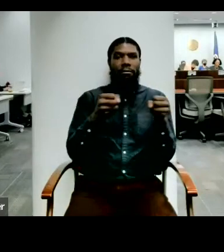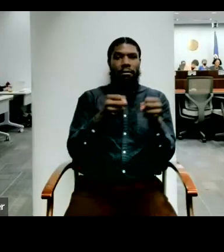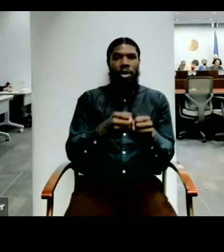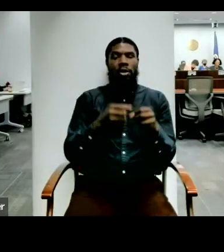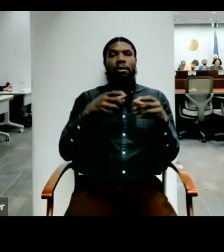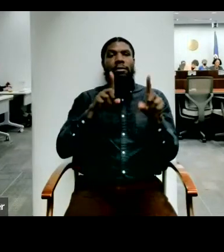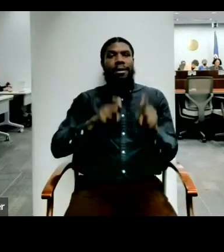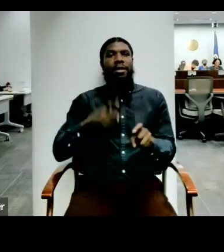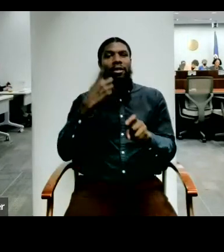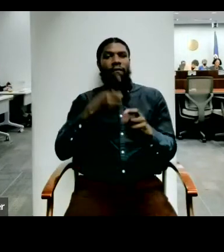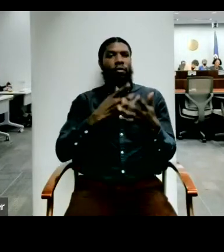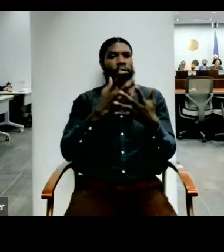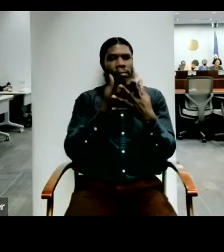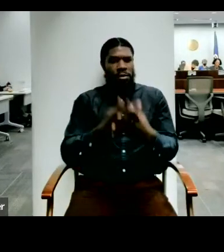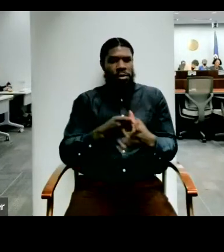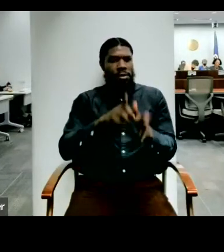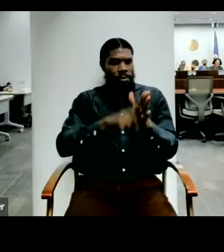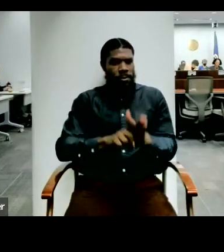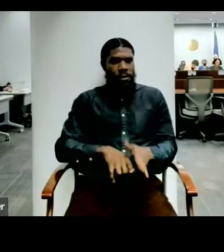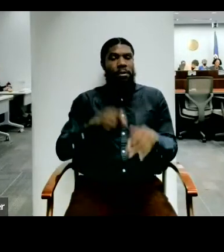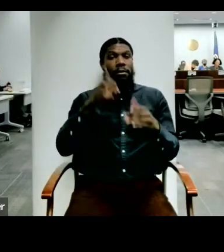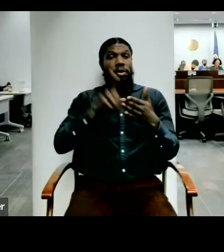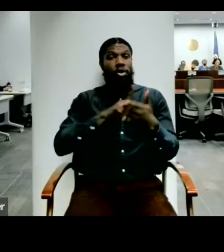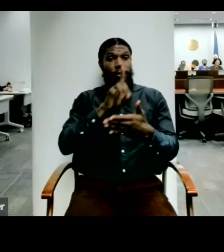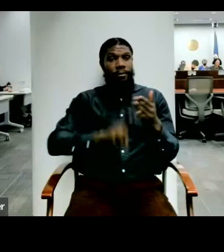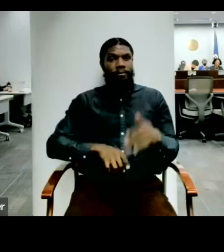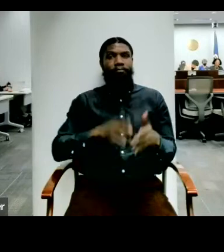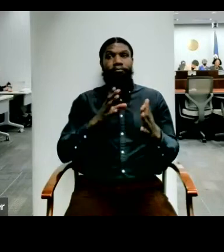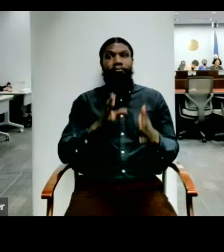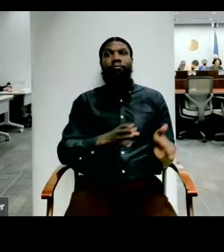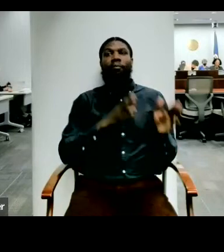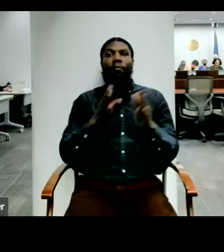Regarding disability, many of the cases I'm encountering these days involve